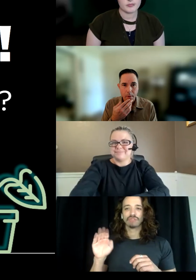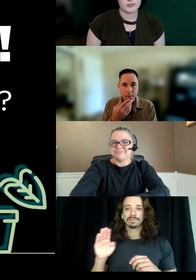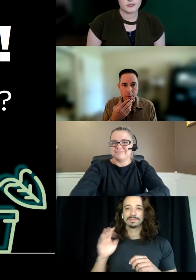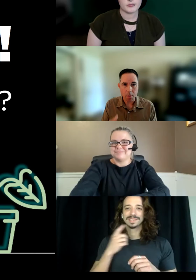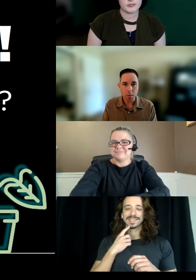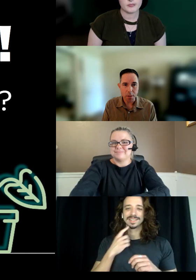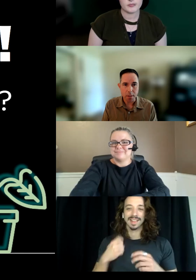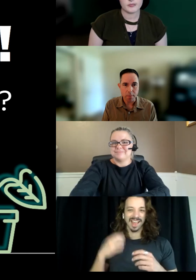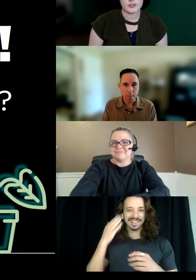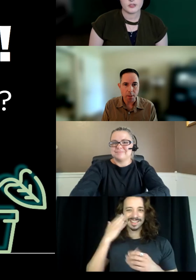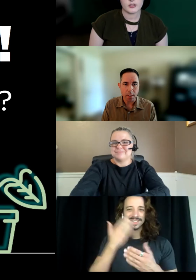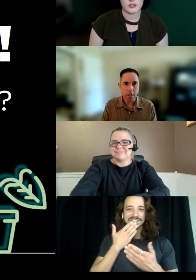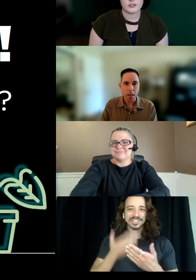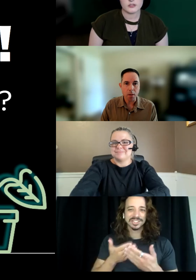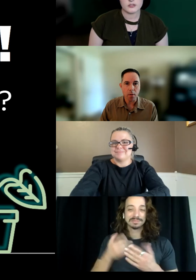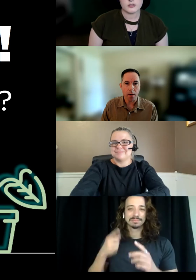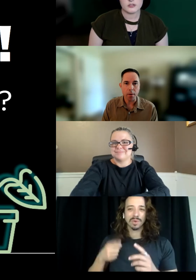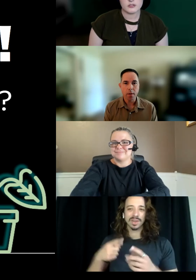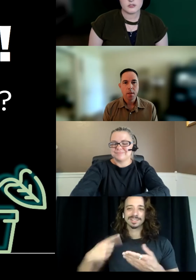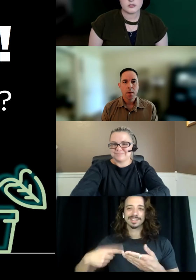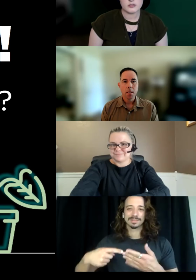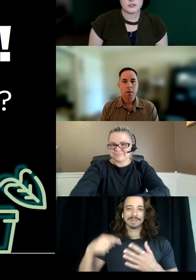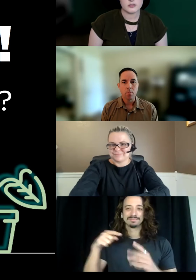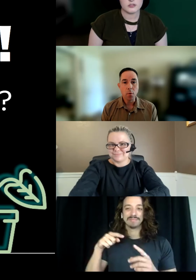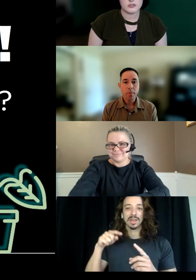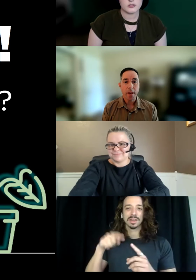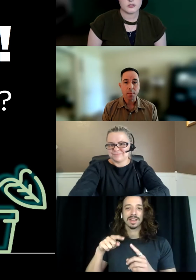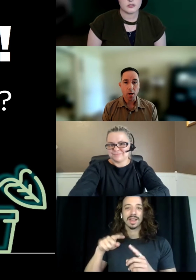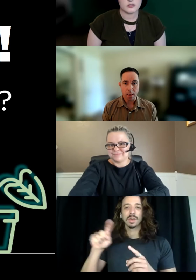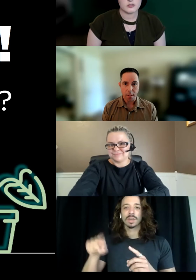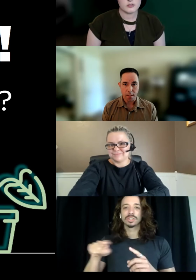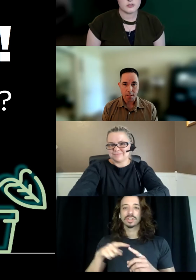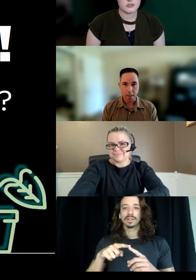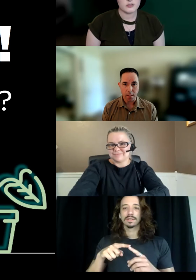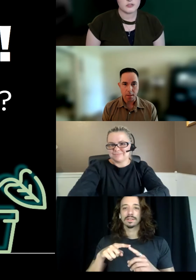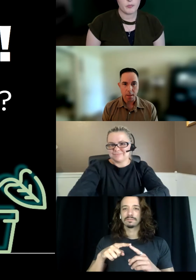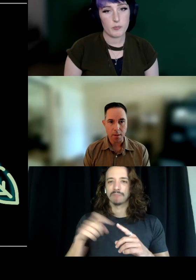So the a question is from LJ, is "how do you counter move fast and break things thinking